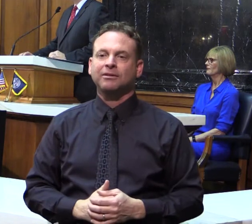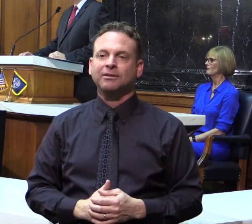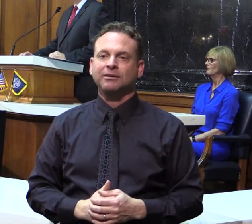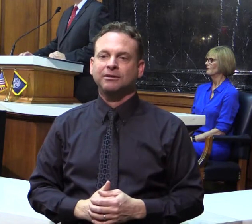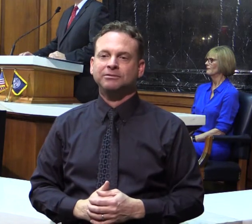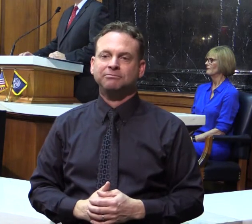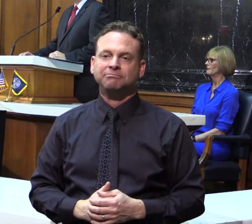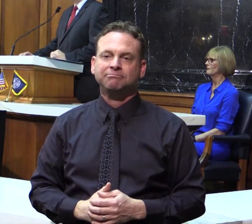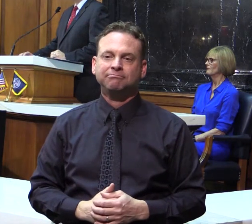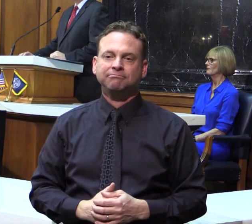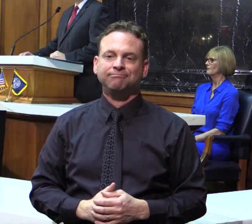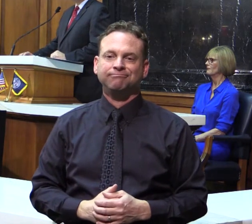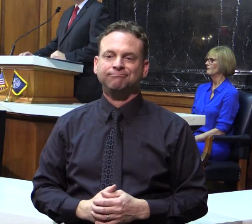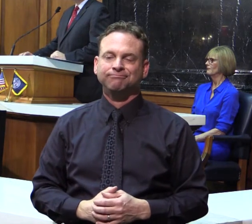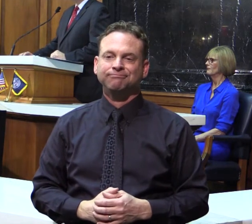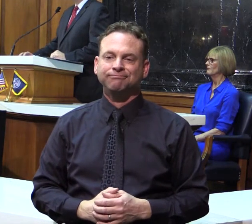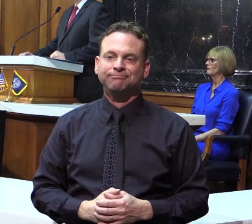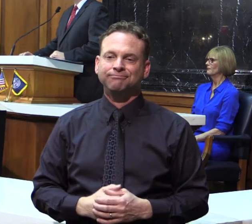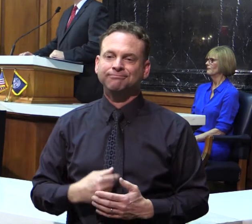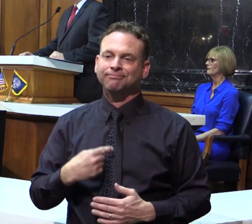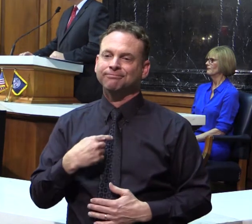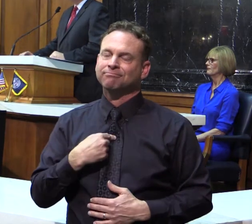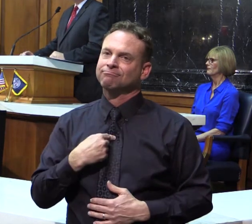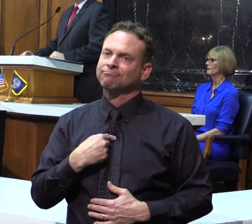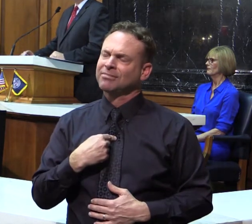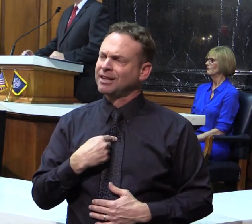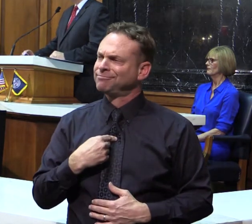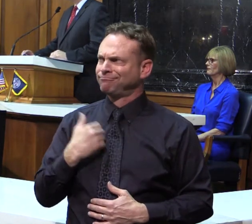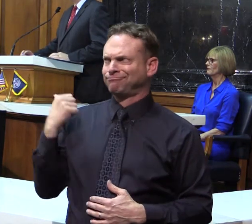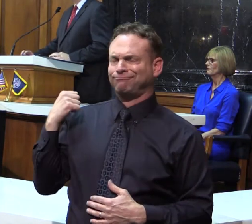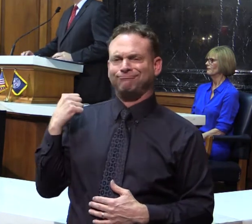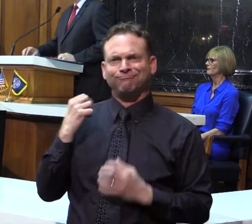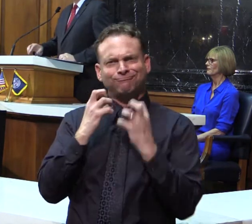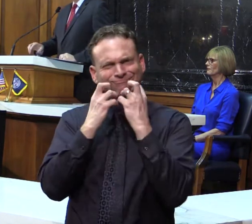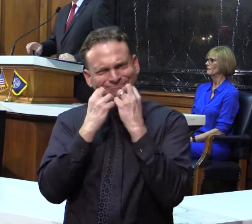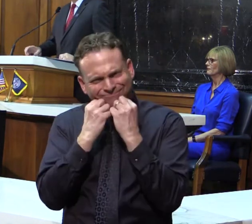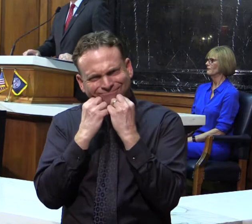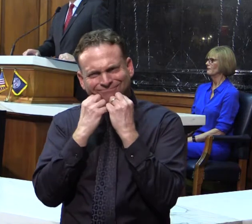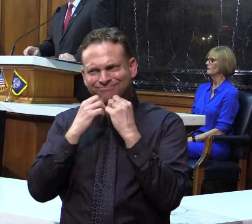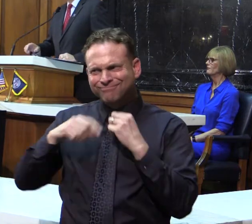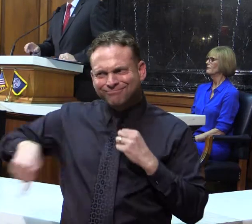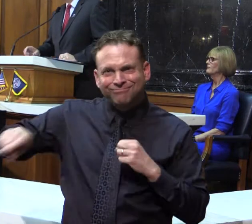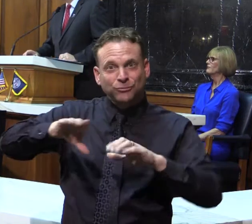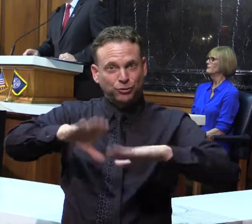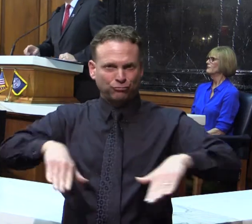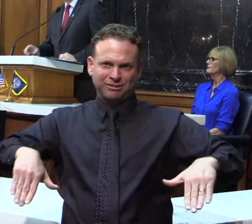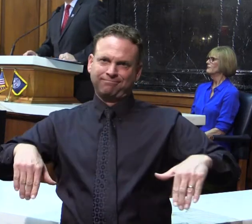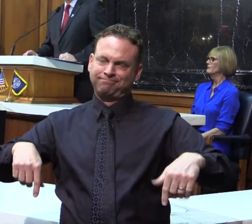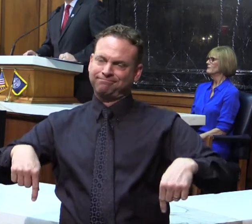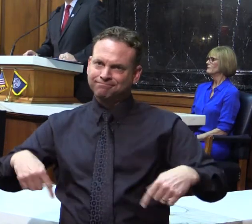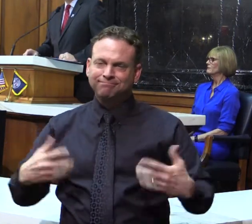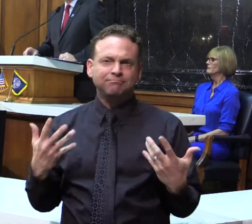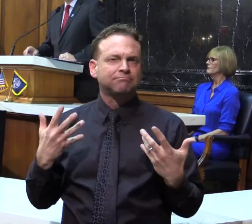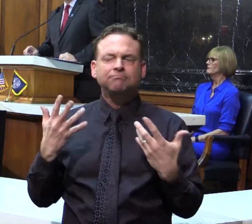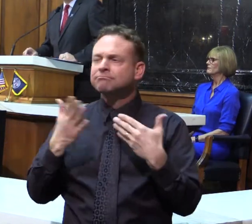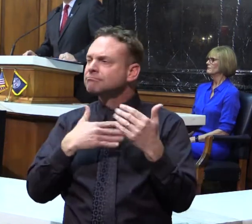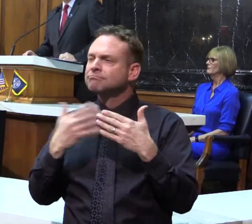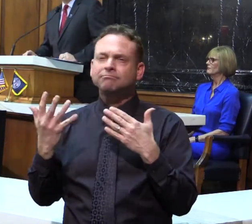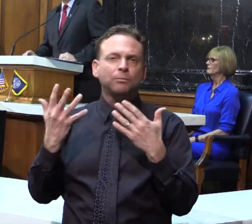I do … and I’ll do whatever is necessary to ensure the success of our agency and its mission.